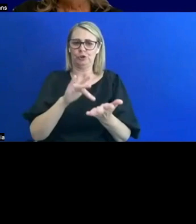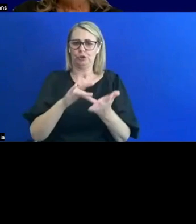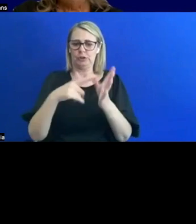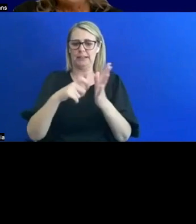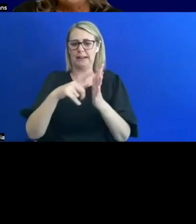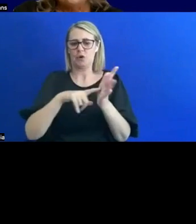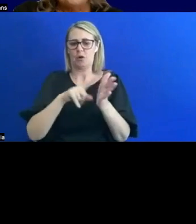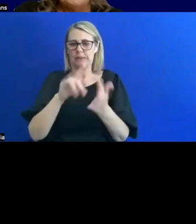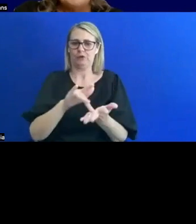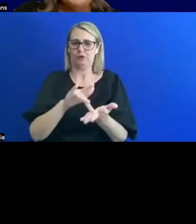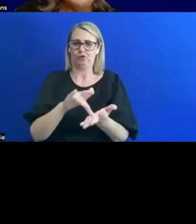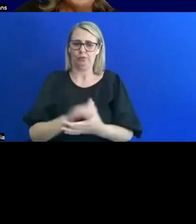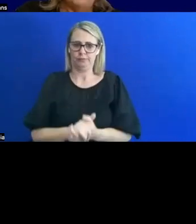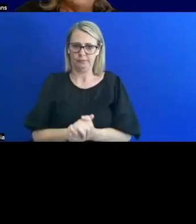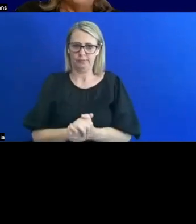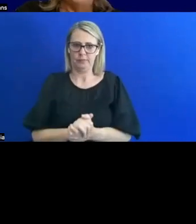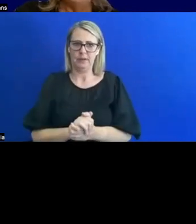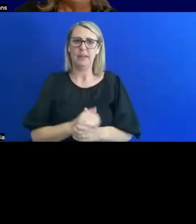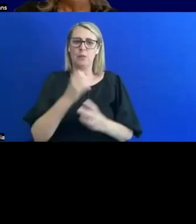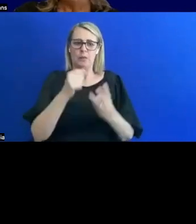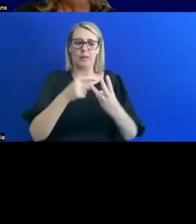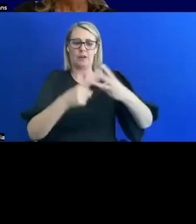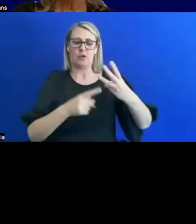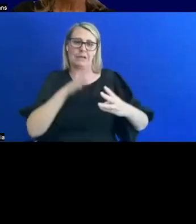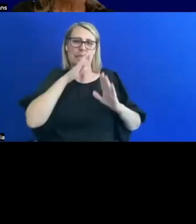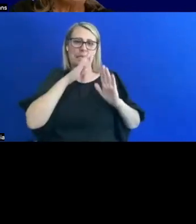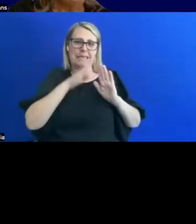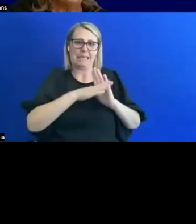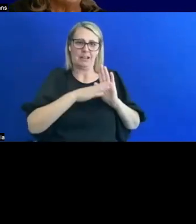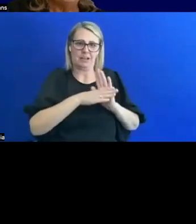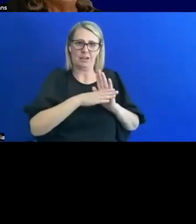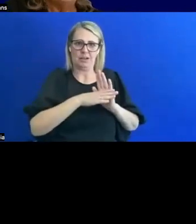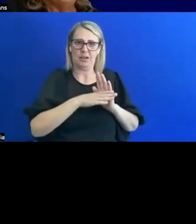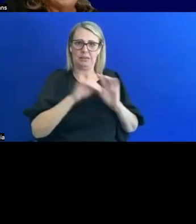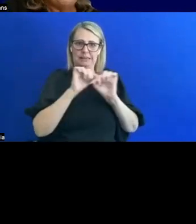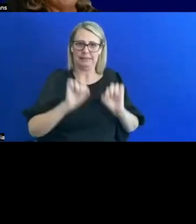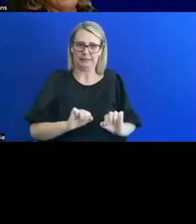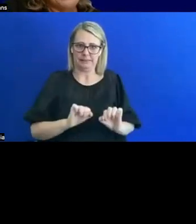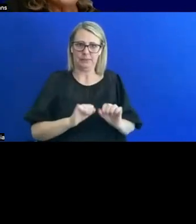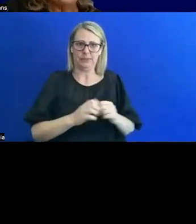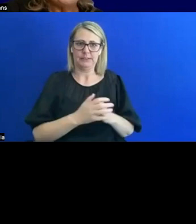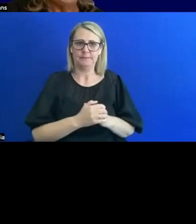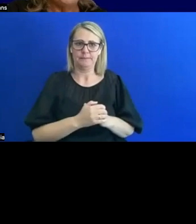Then we have our three hidden internal sensory systems on the left. At the base we have the